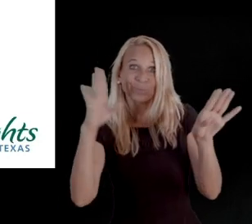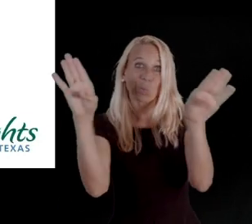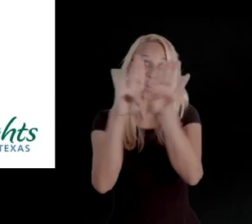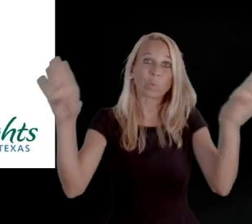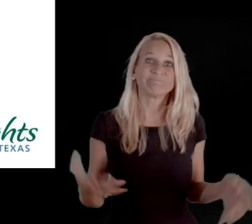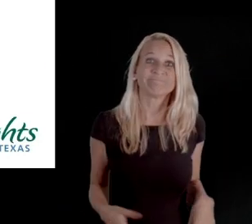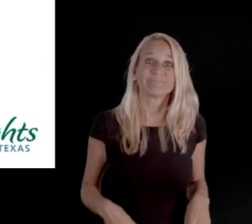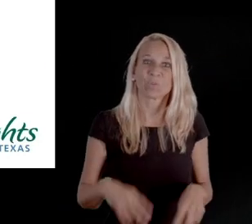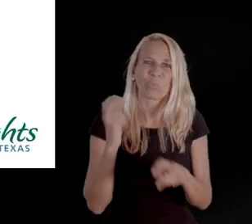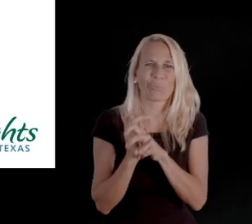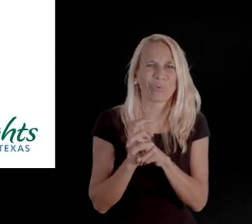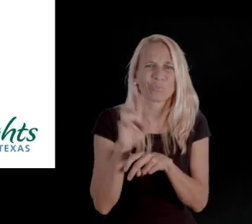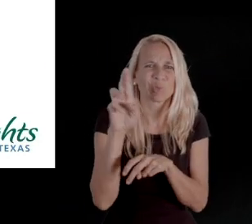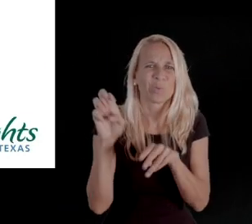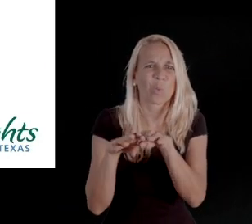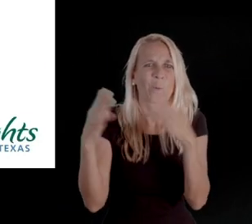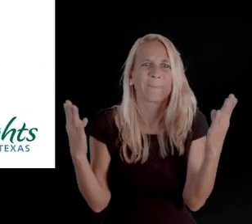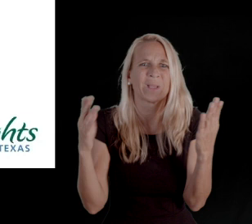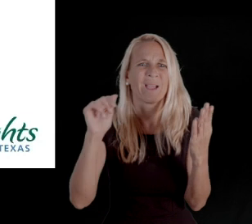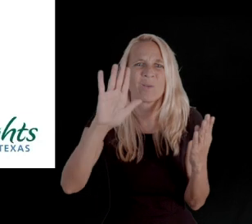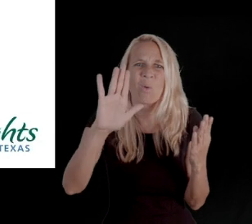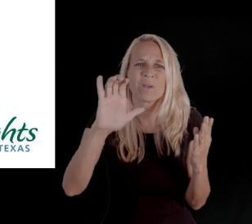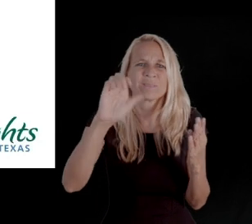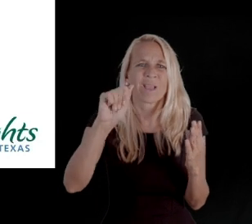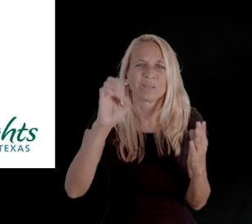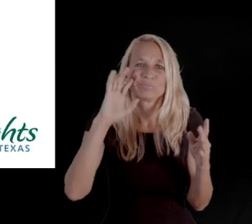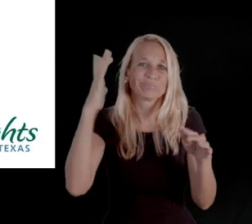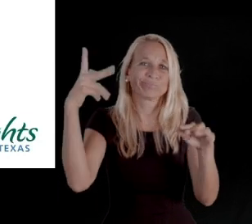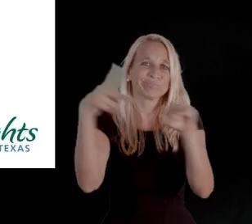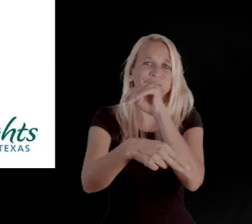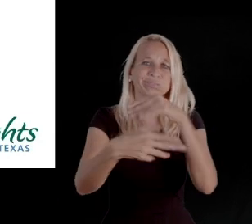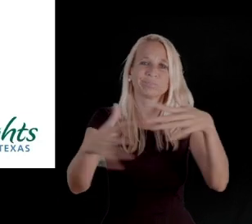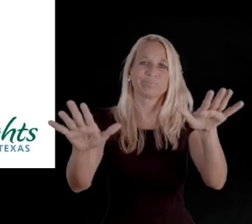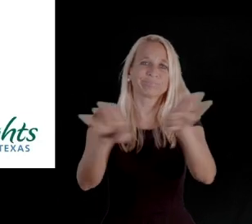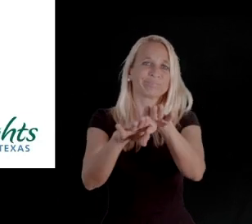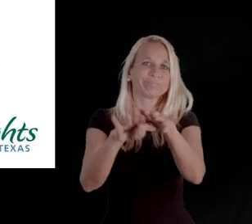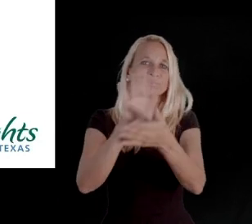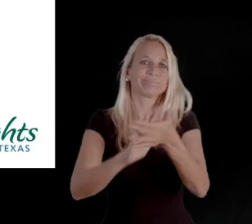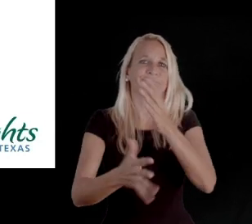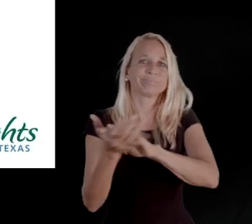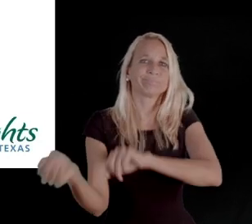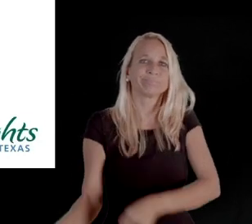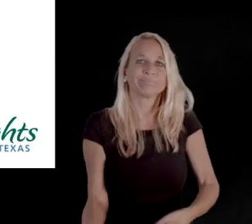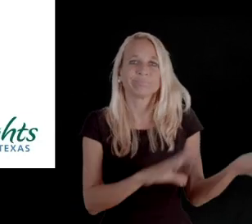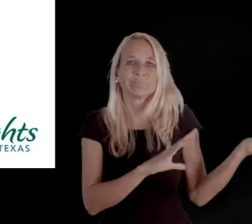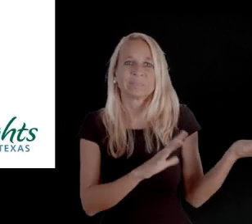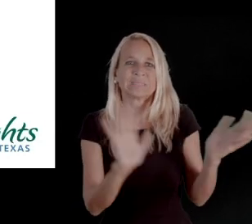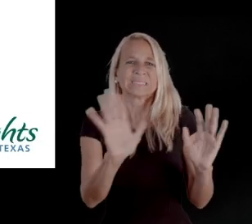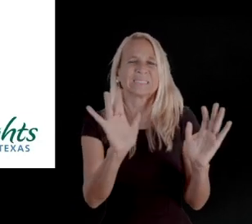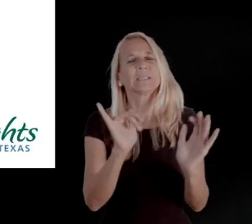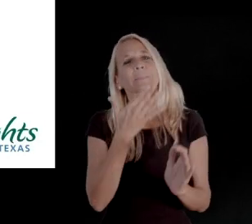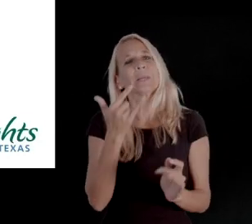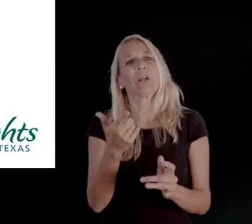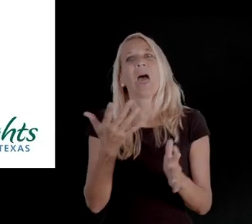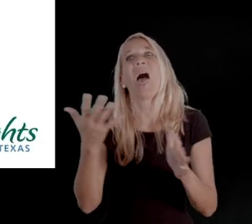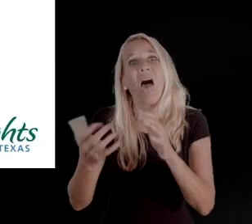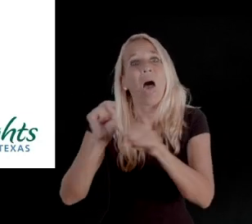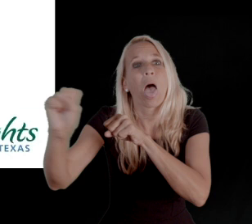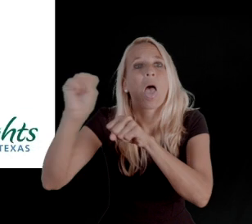It's a bit of a different process. We wouldn't want you to have to do that. So just know that you have the right to request continuances, and it can be multiple continuances.